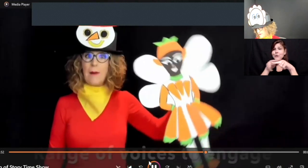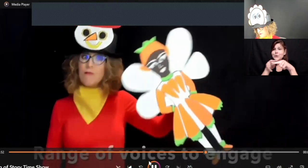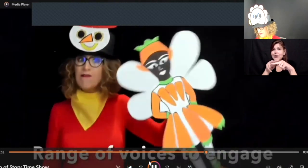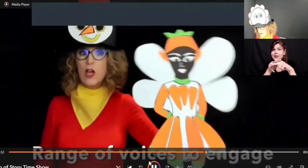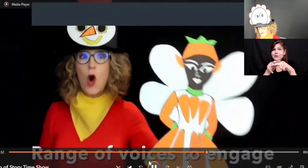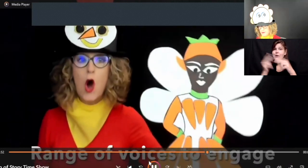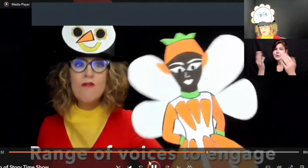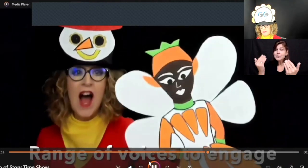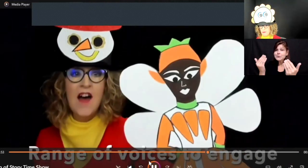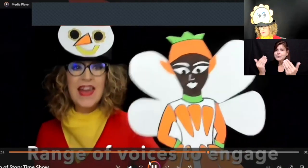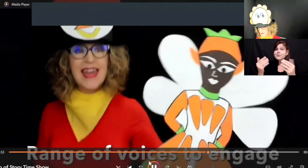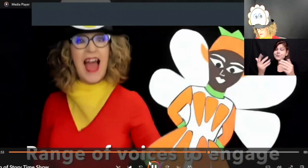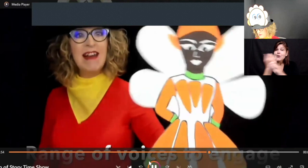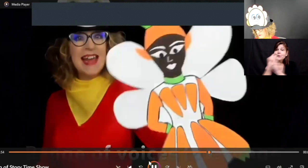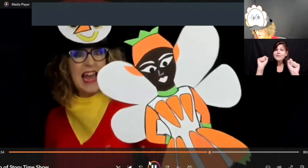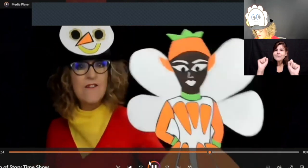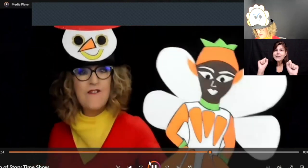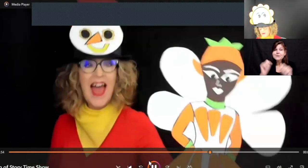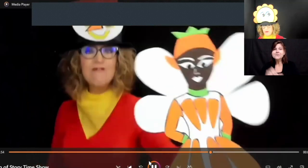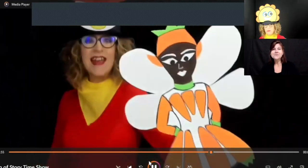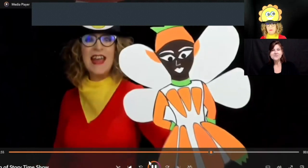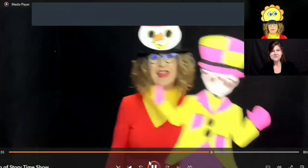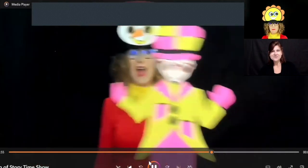[Cora] I'm Crafty Cora, the carrot cake fairy.